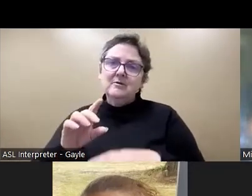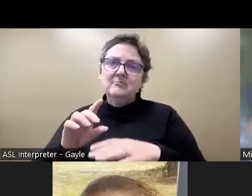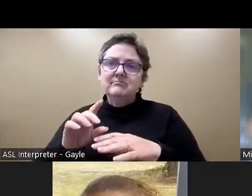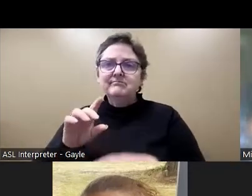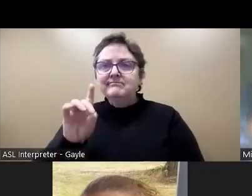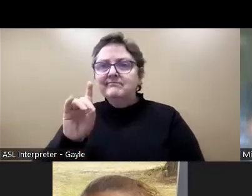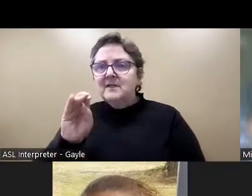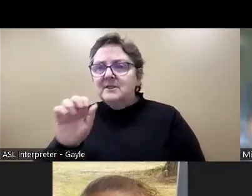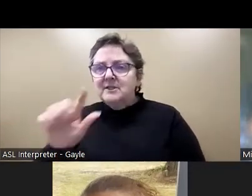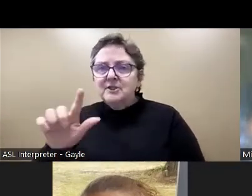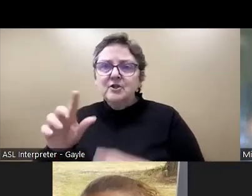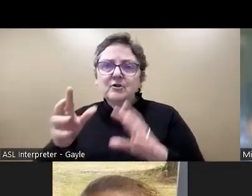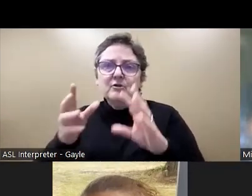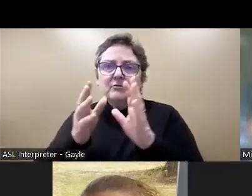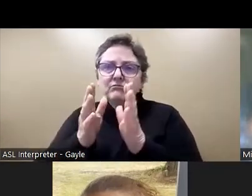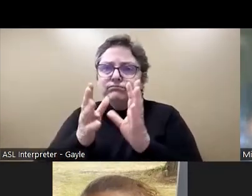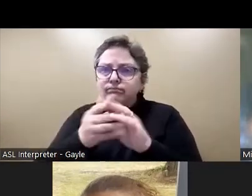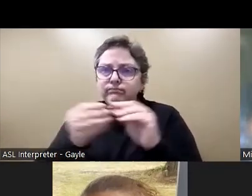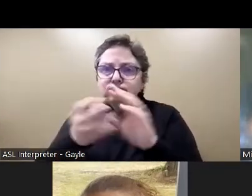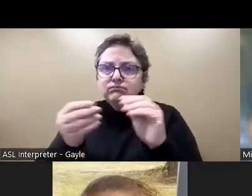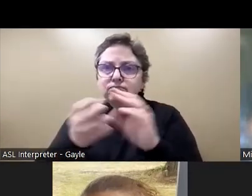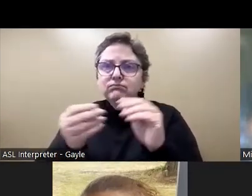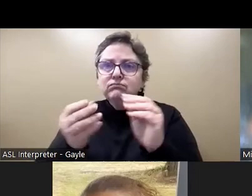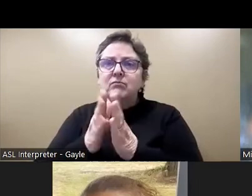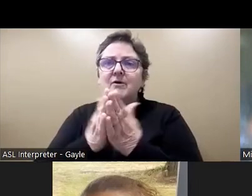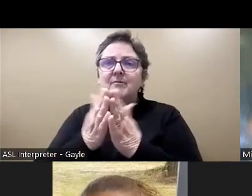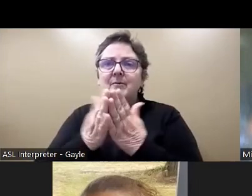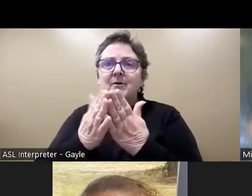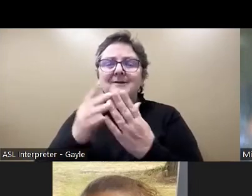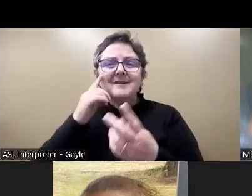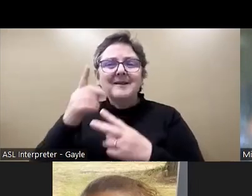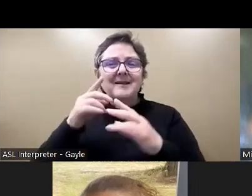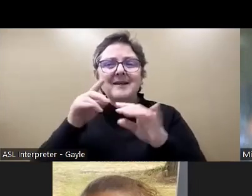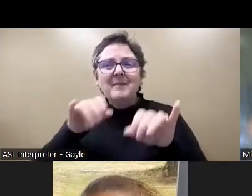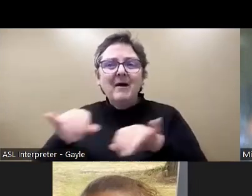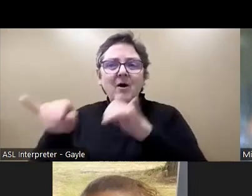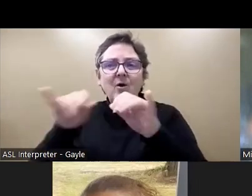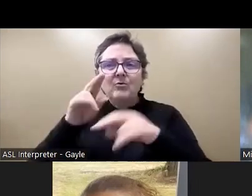and also with open stand open web standard technology.